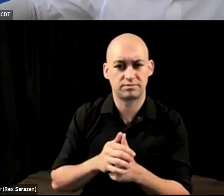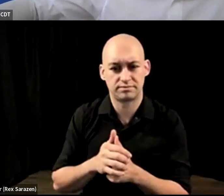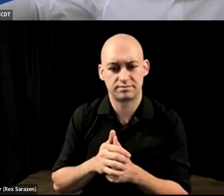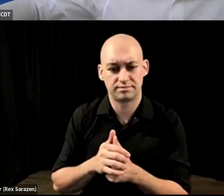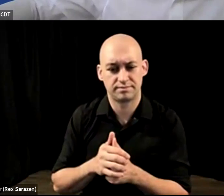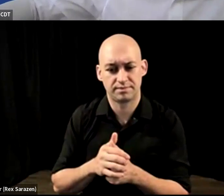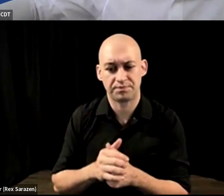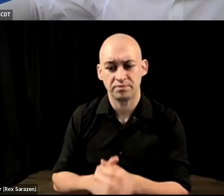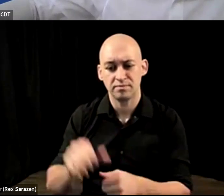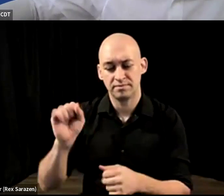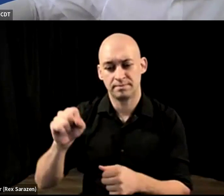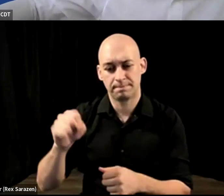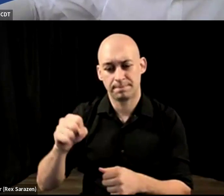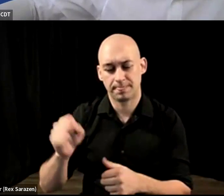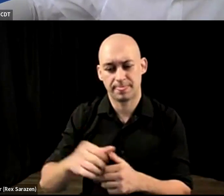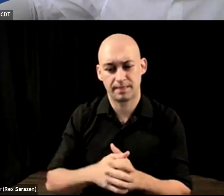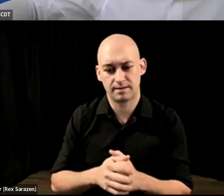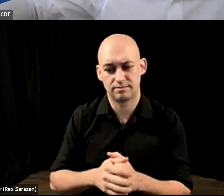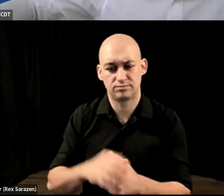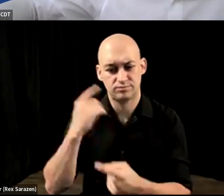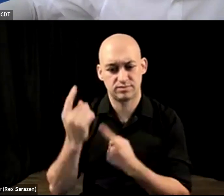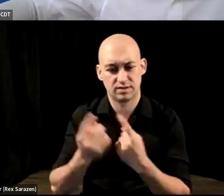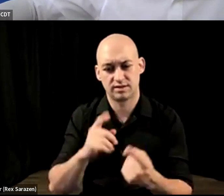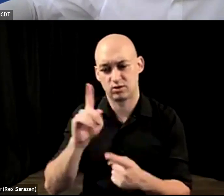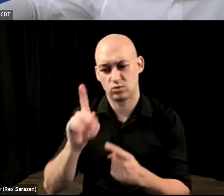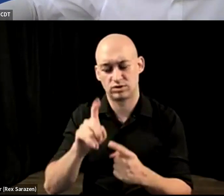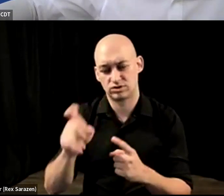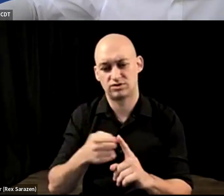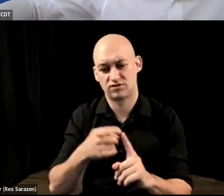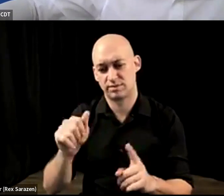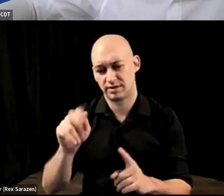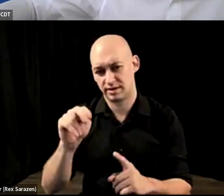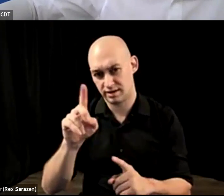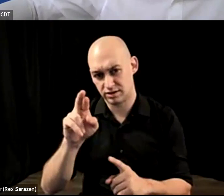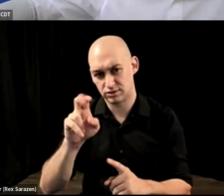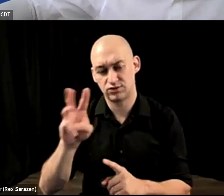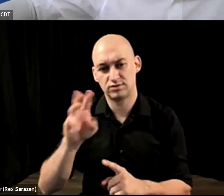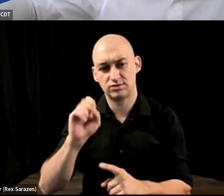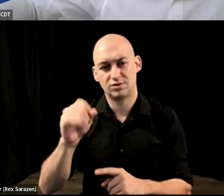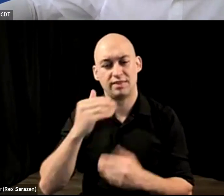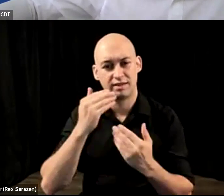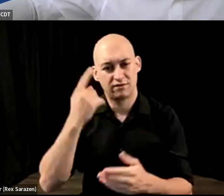Of course, I think the question came from Andrew. So, thank you for asking the question, the Q&A,